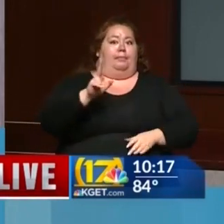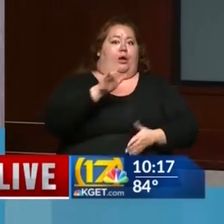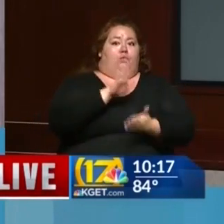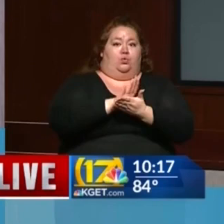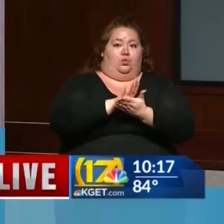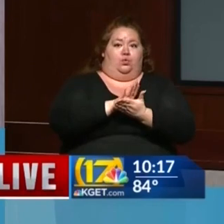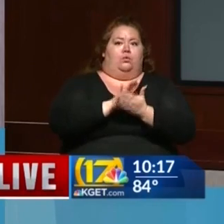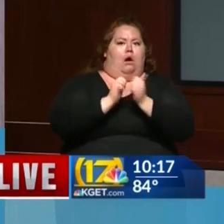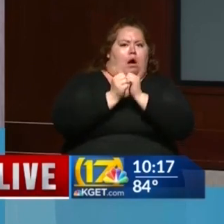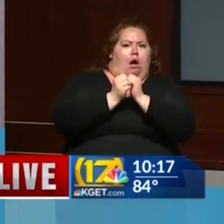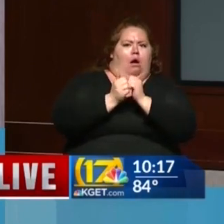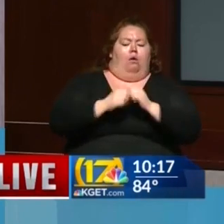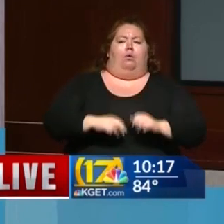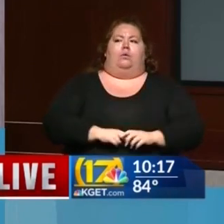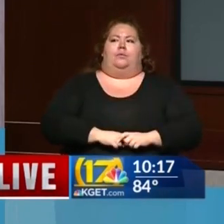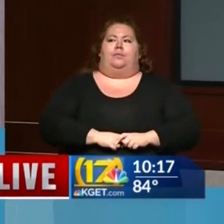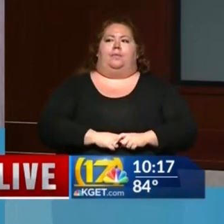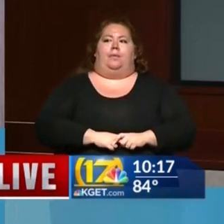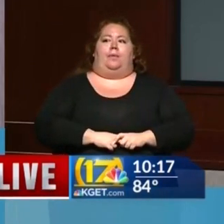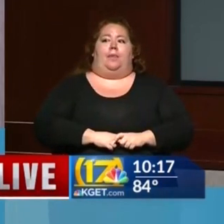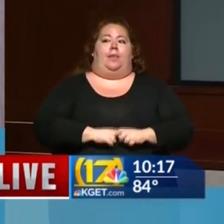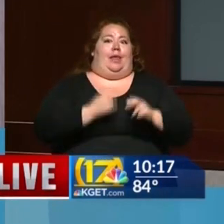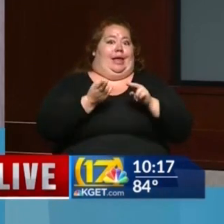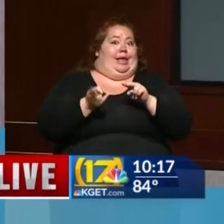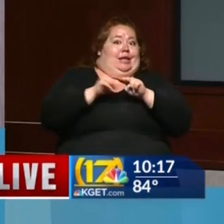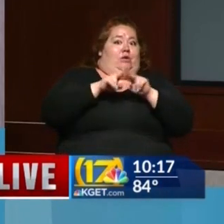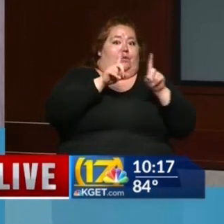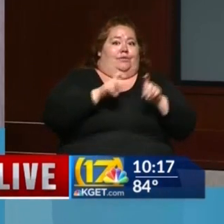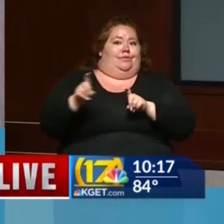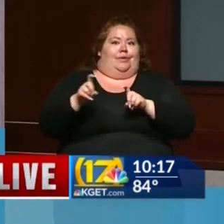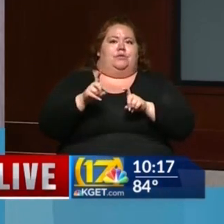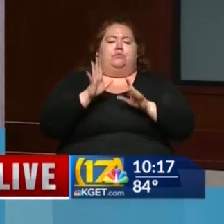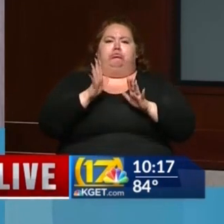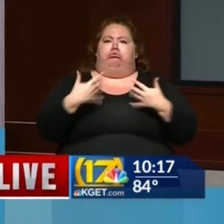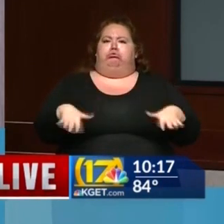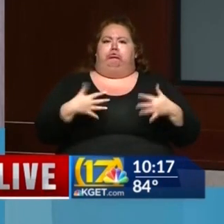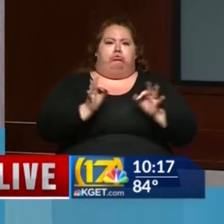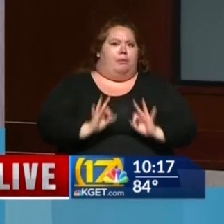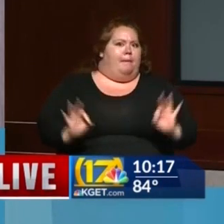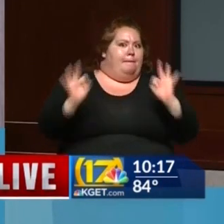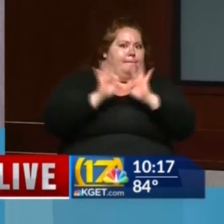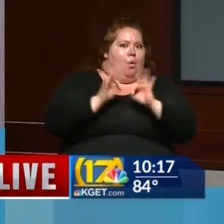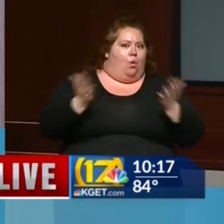ORDER TO GET MORE BUSINESS ACTIVITIES GOING, IN ORDER TO GET MORE CHILDREN BACK IN THE CLASSROOM.